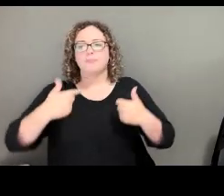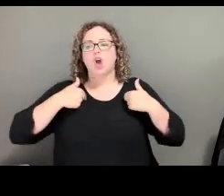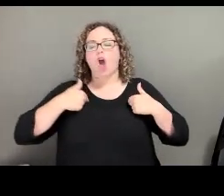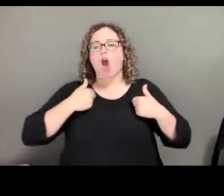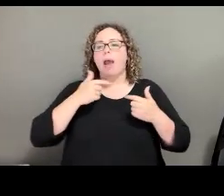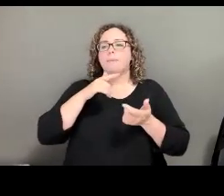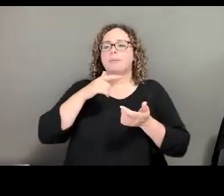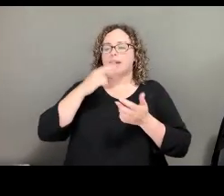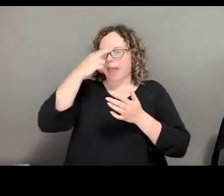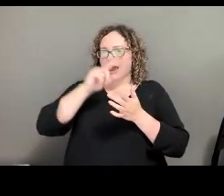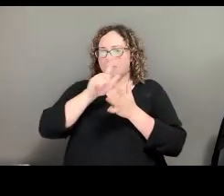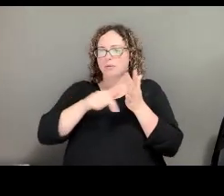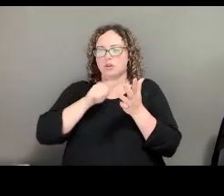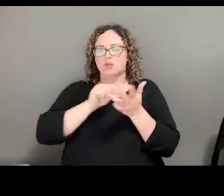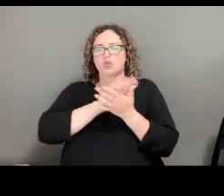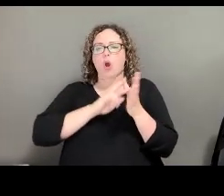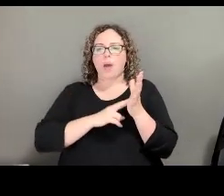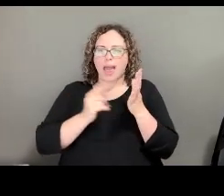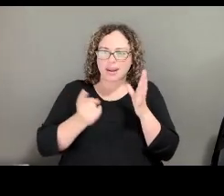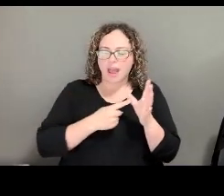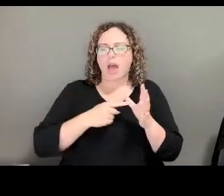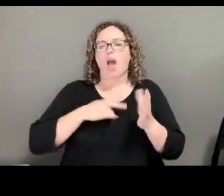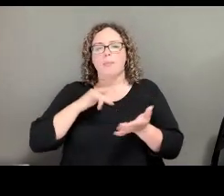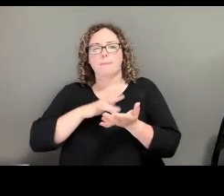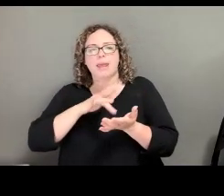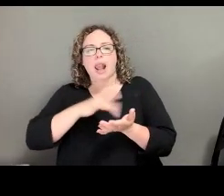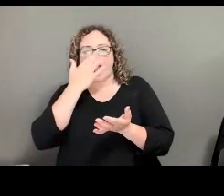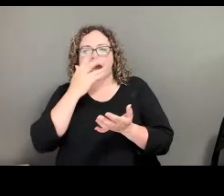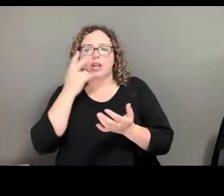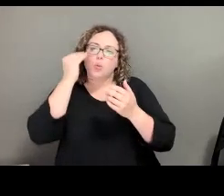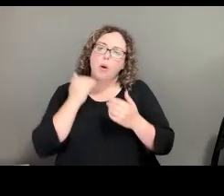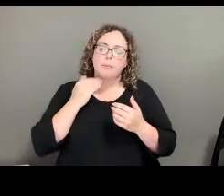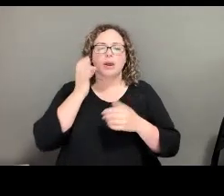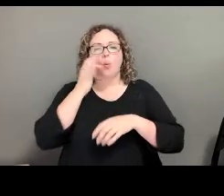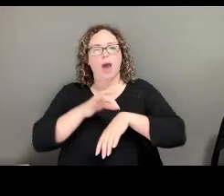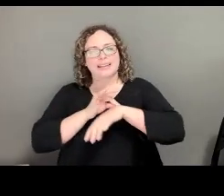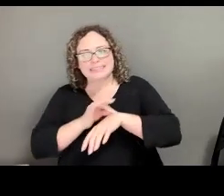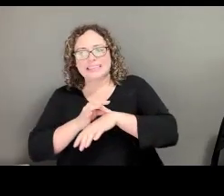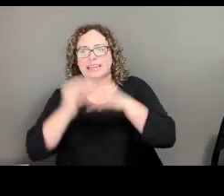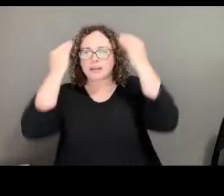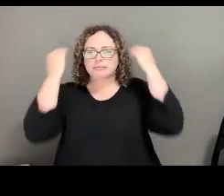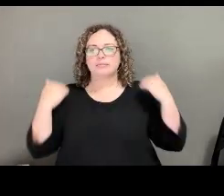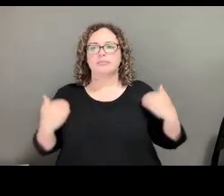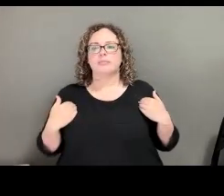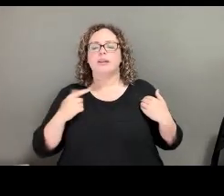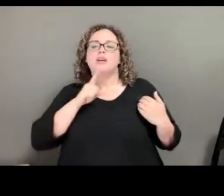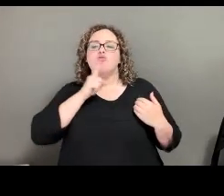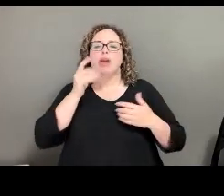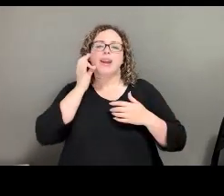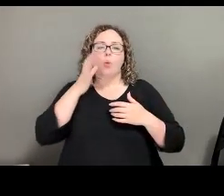I'm wearing glasses, and I'm wearing, red and white, flowers today. And I have a picture